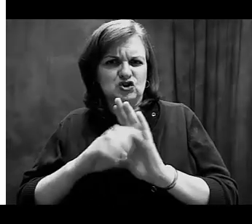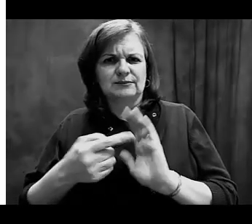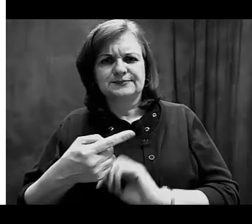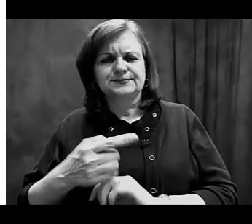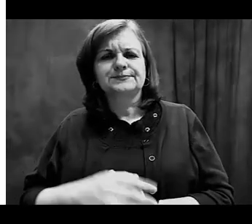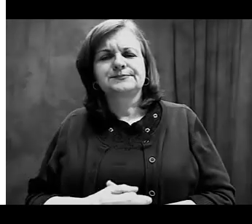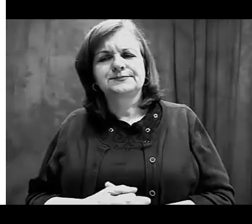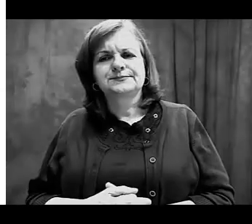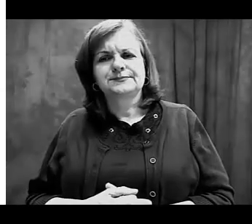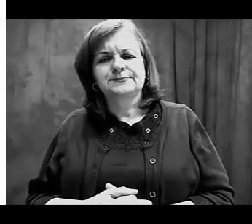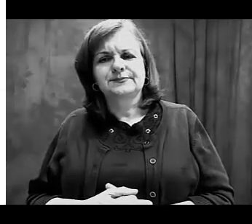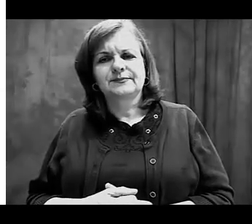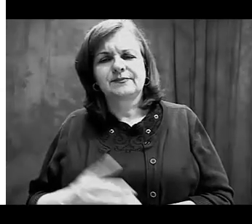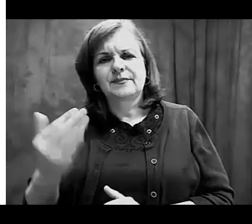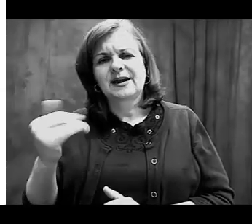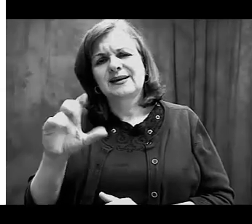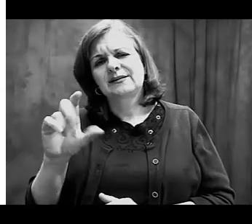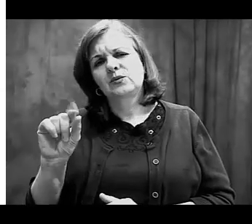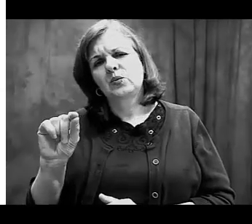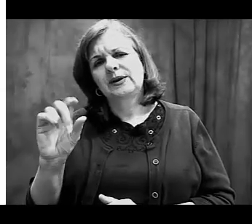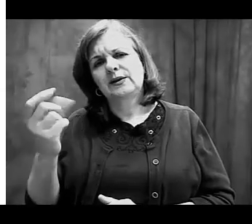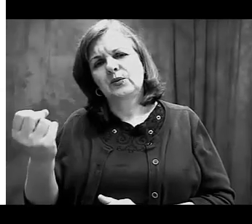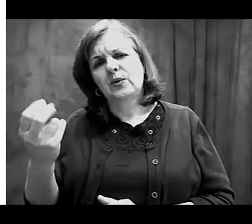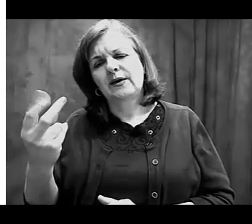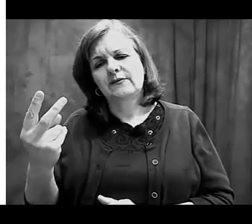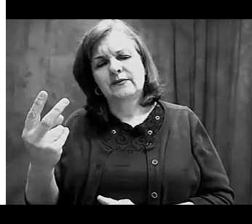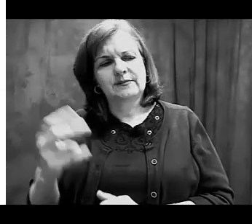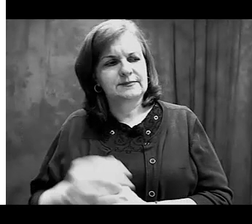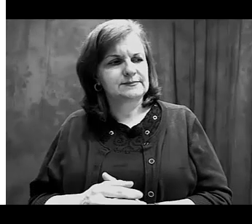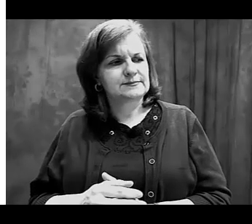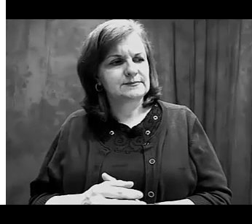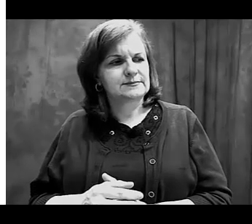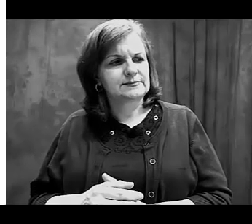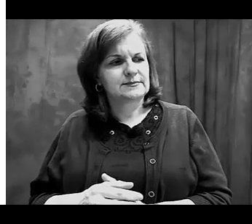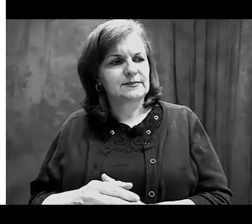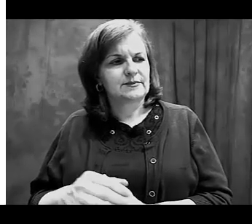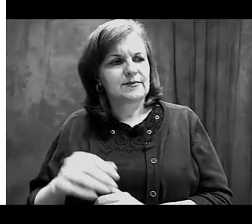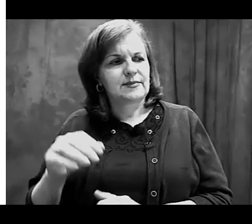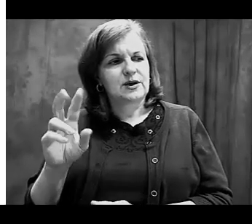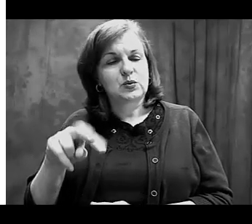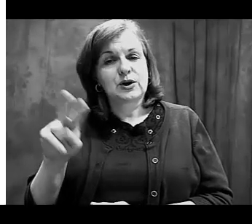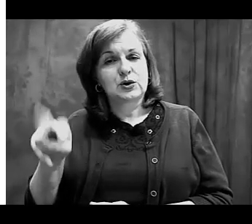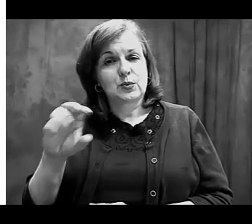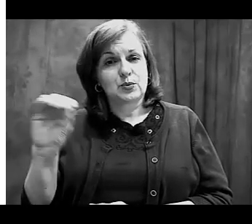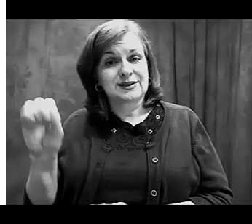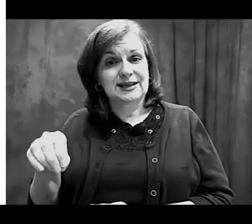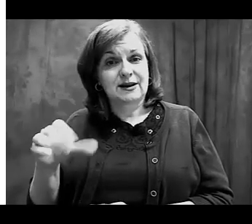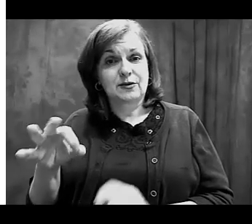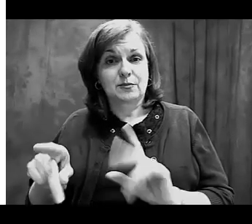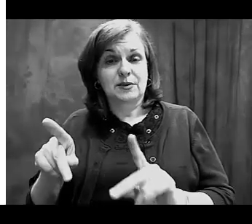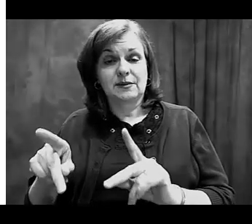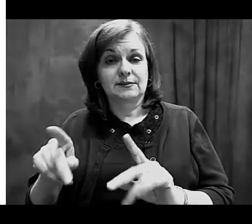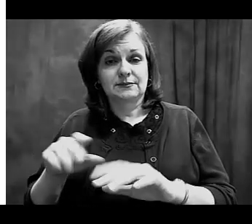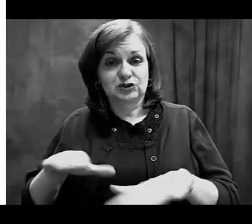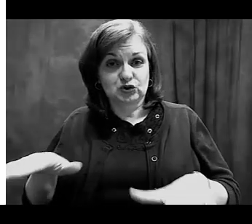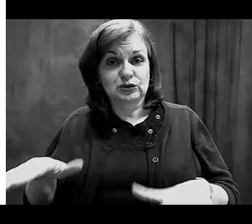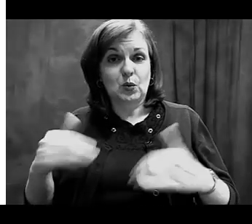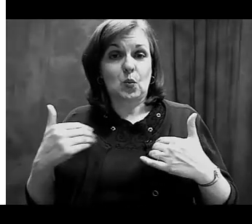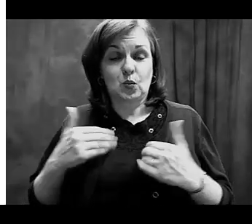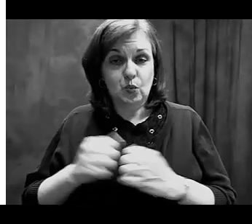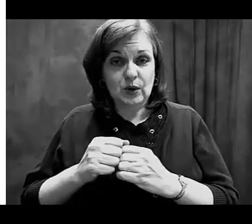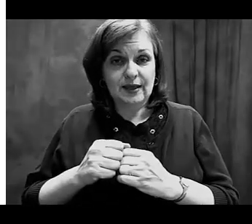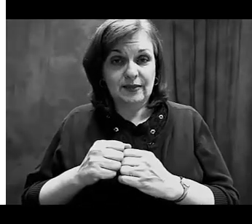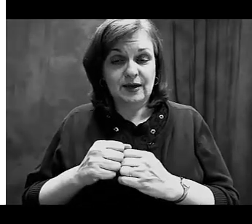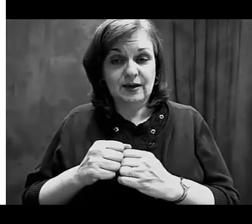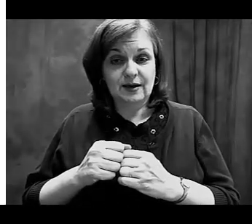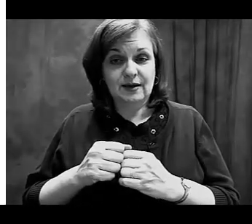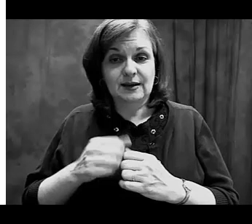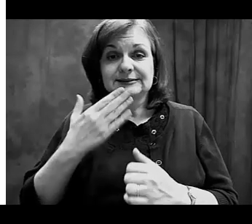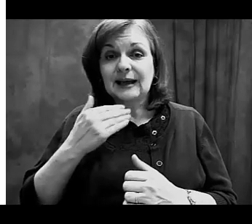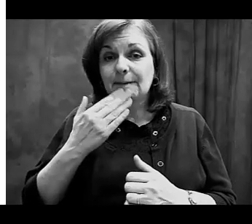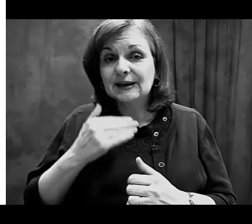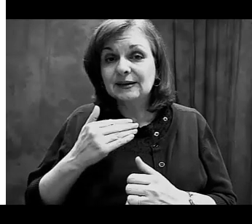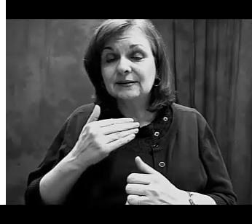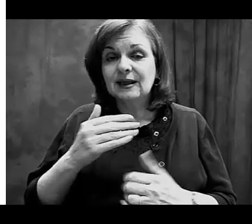we're looking at in 2012 -- 22% of the children that had diabetes actually had adult onset diabetes that means they were not born